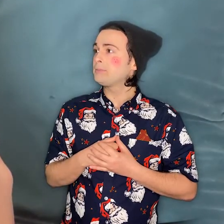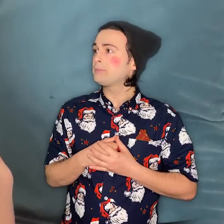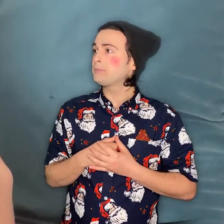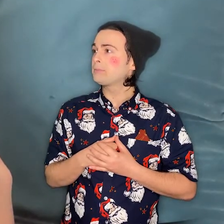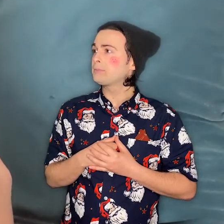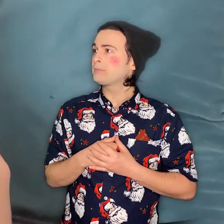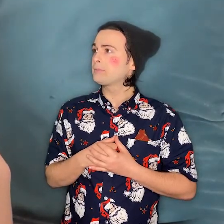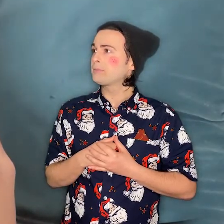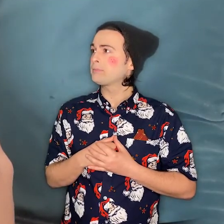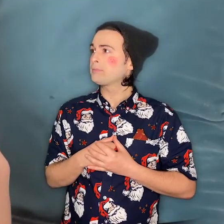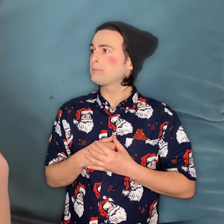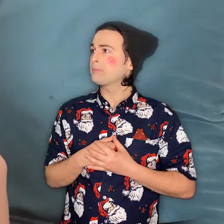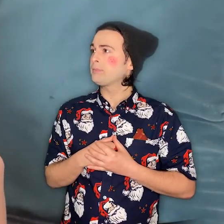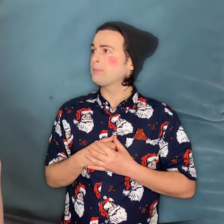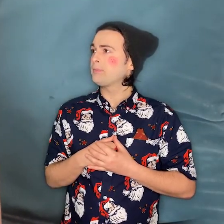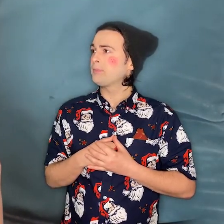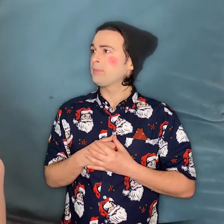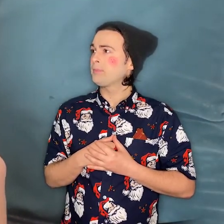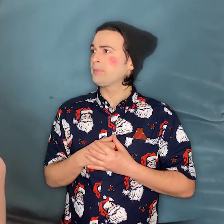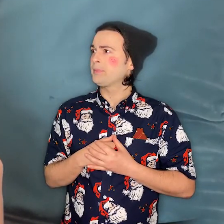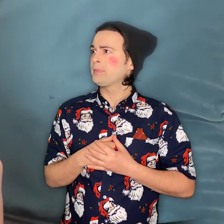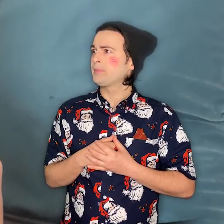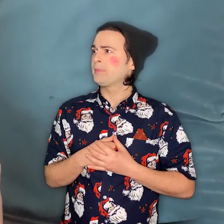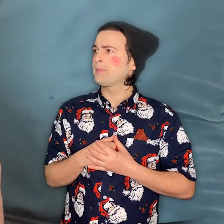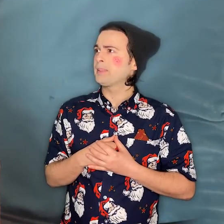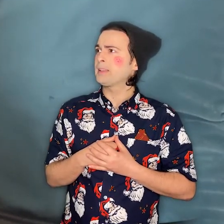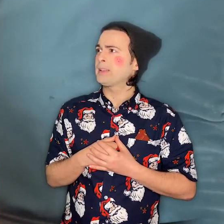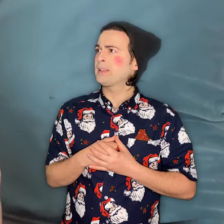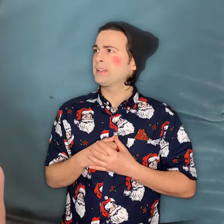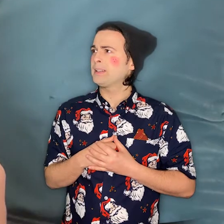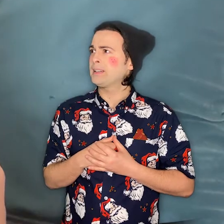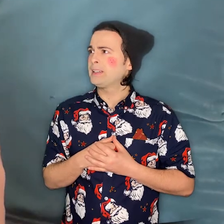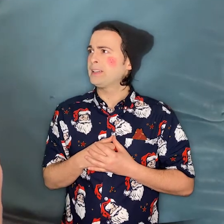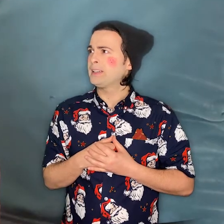No I will not hold you while you wait just get Cinderella will ye?